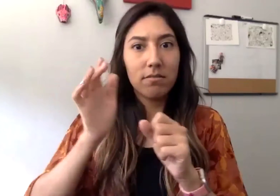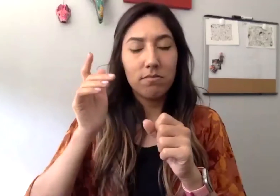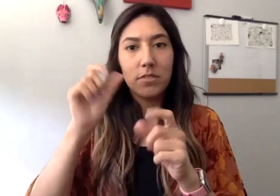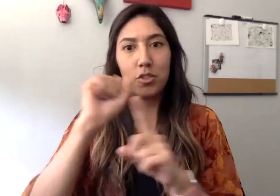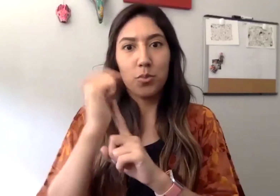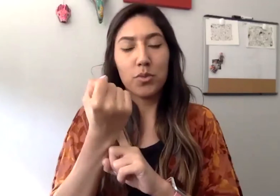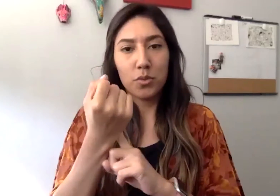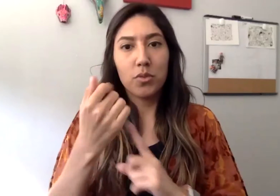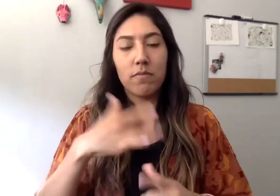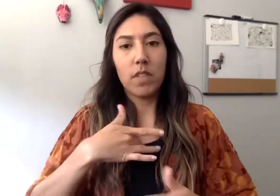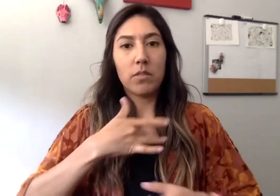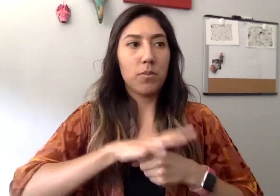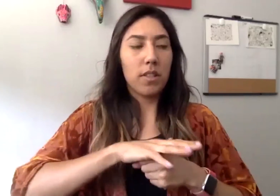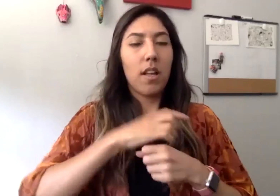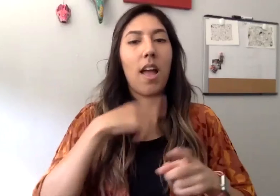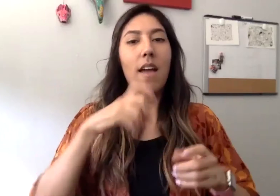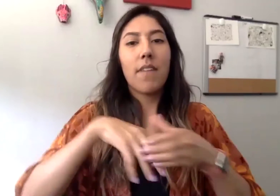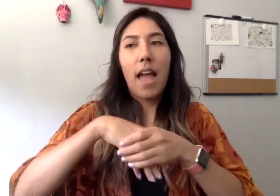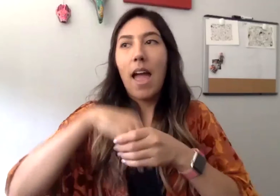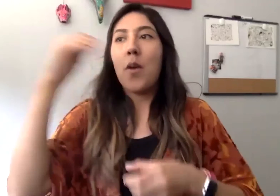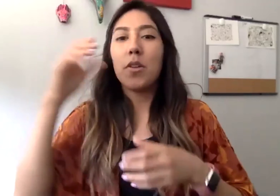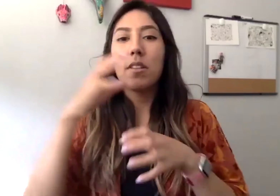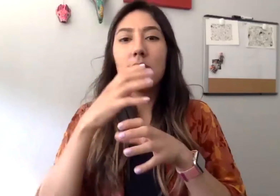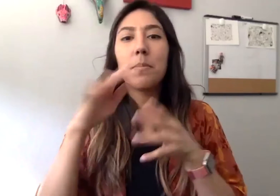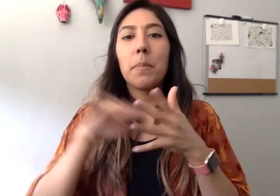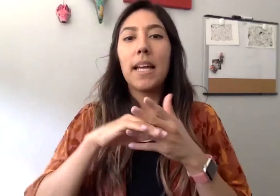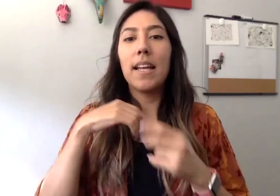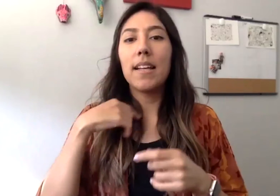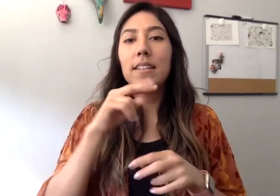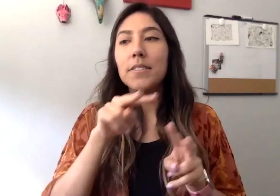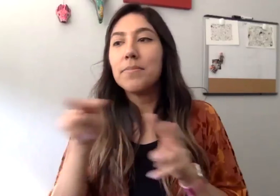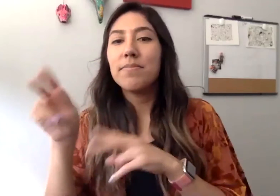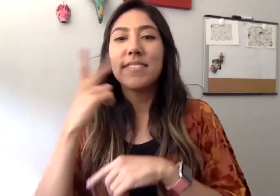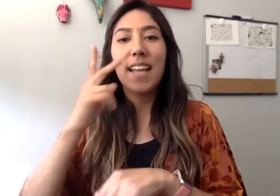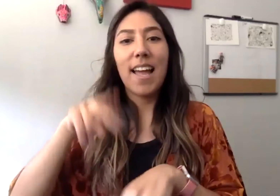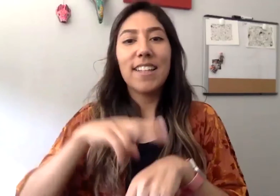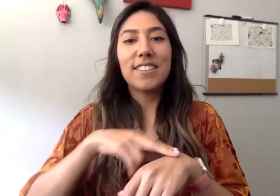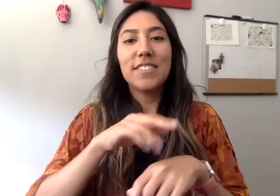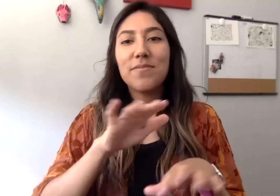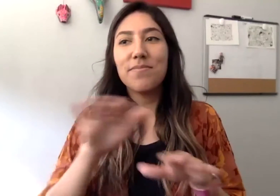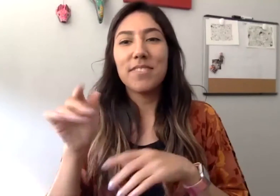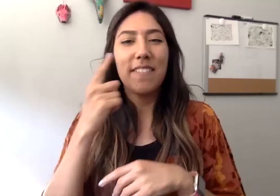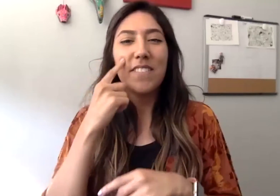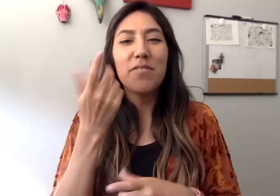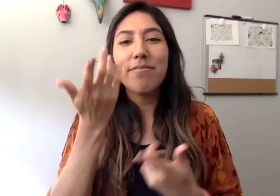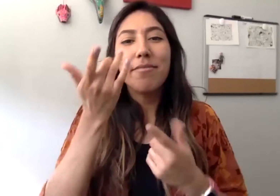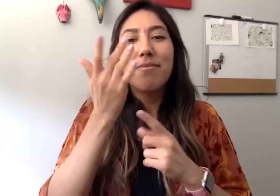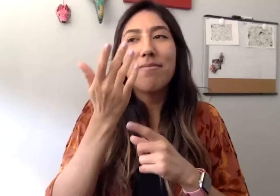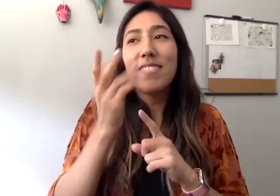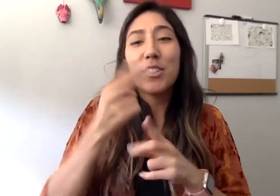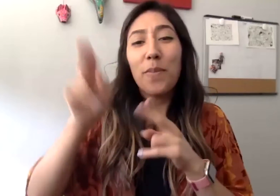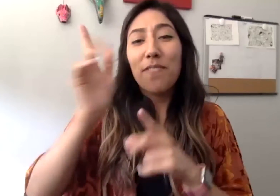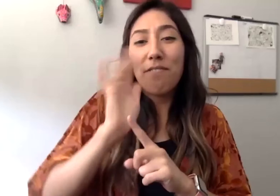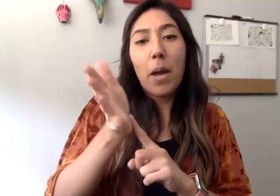dealing with the COVID-19 pandemic. It's been helpful for me to be able to just get out disconnect from technology.